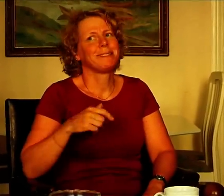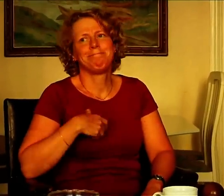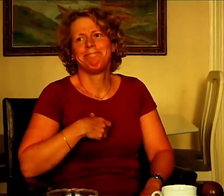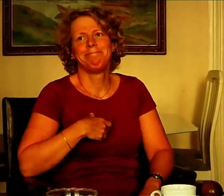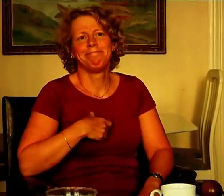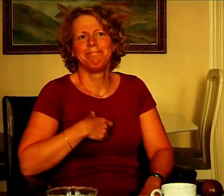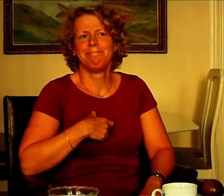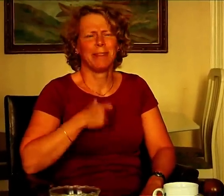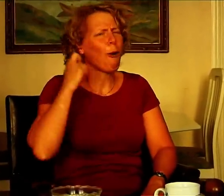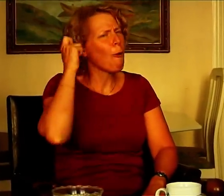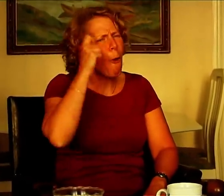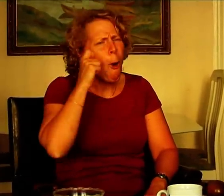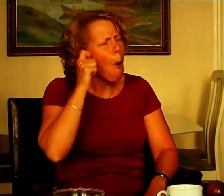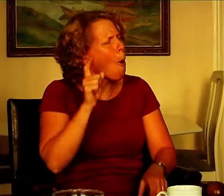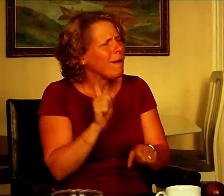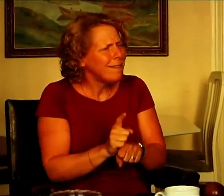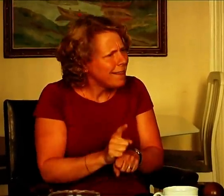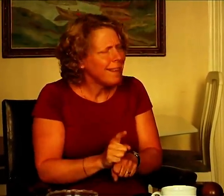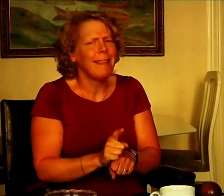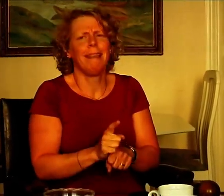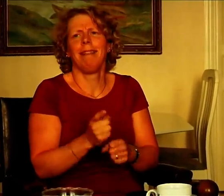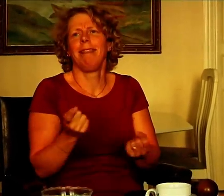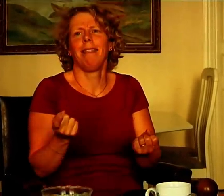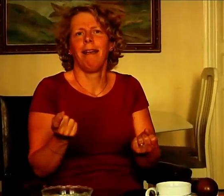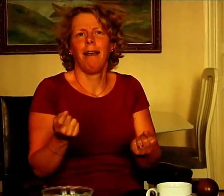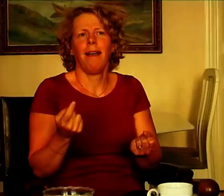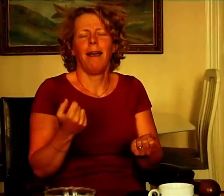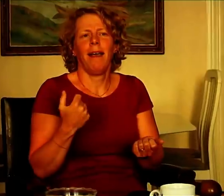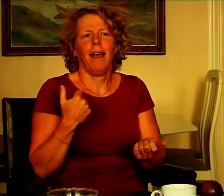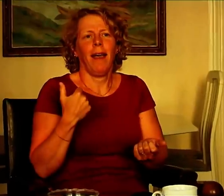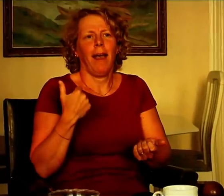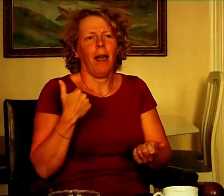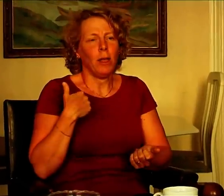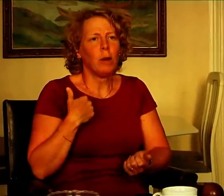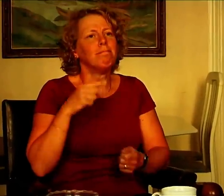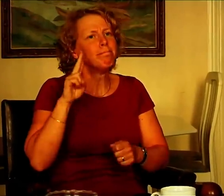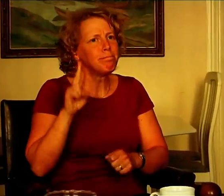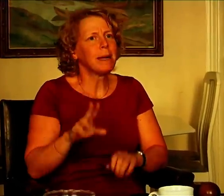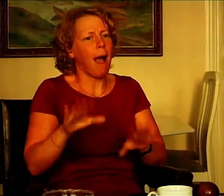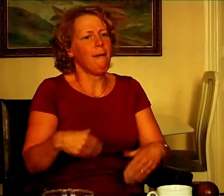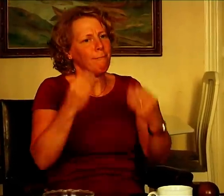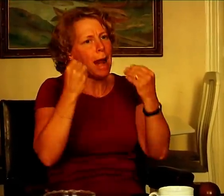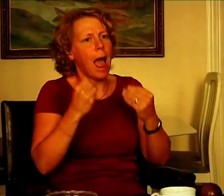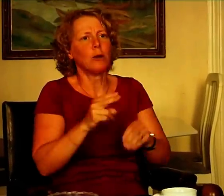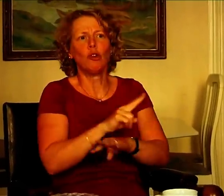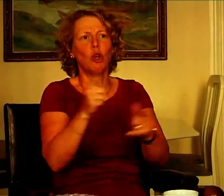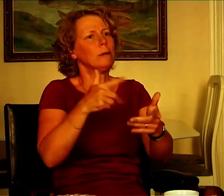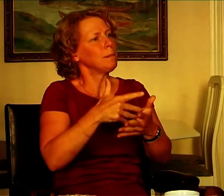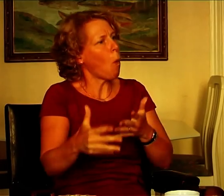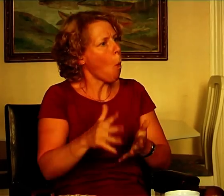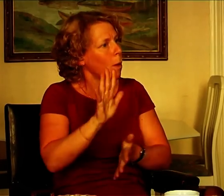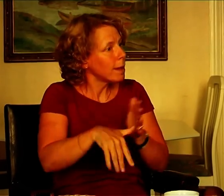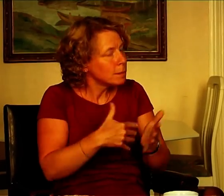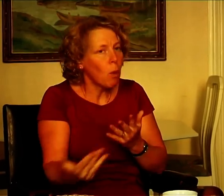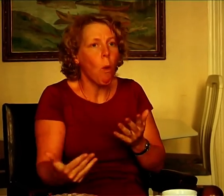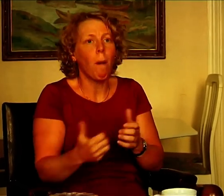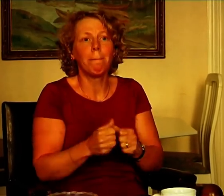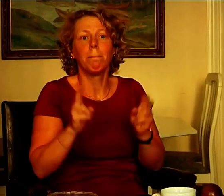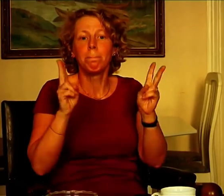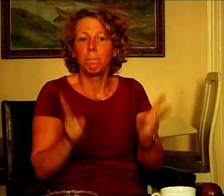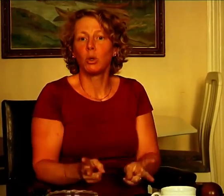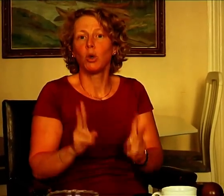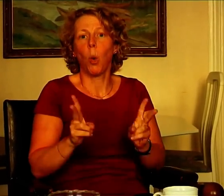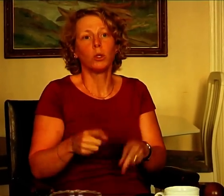It was a crazy time. Not only did I learn a new language but also a whole-